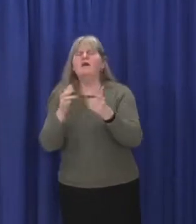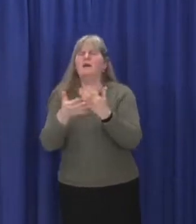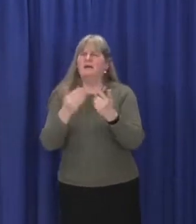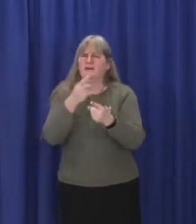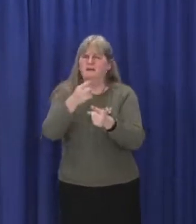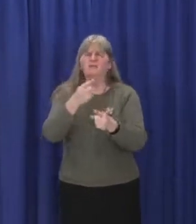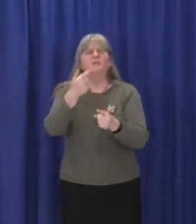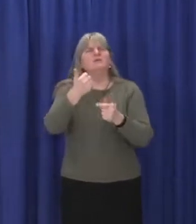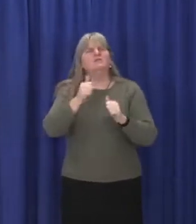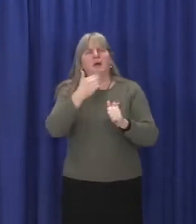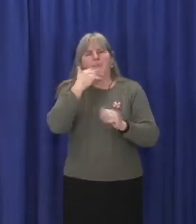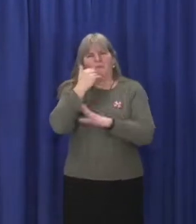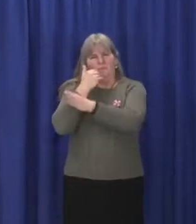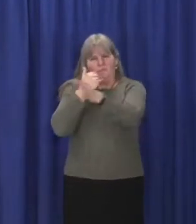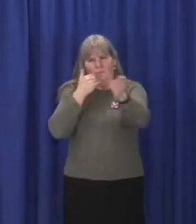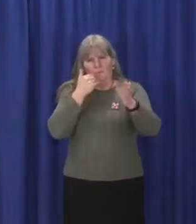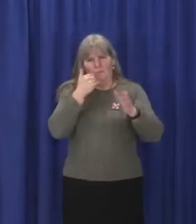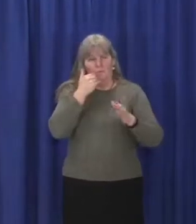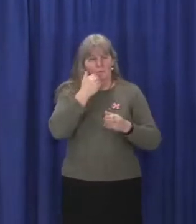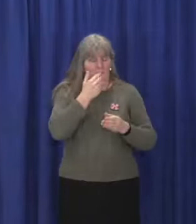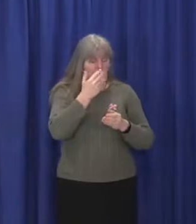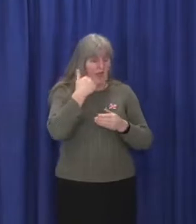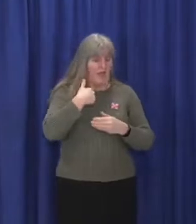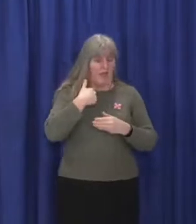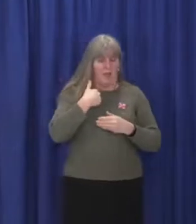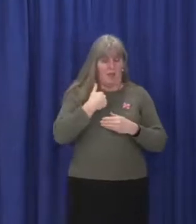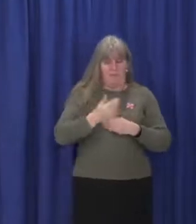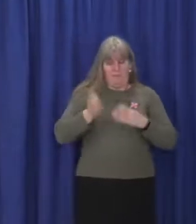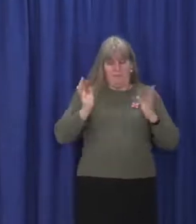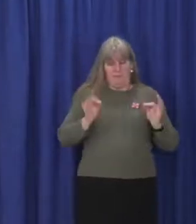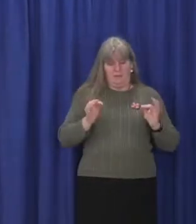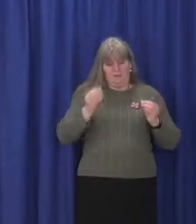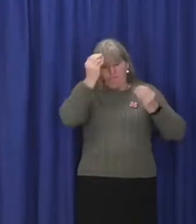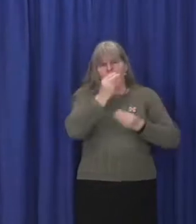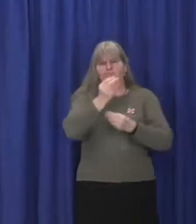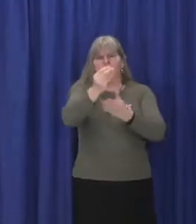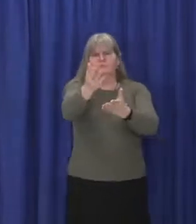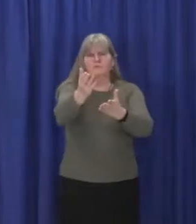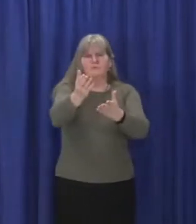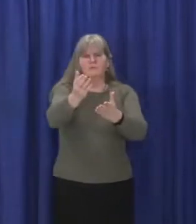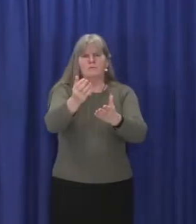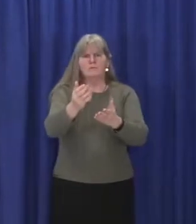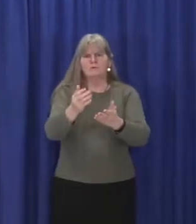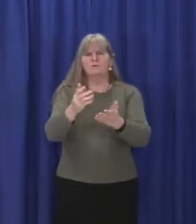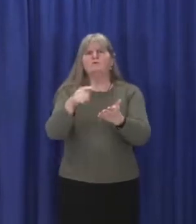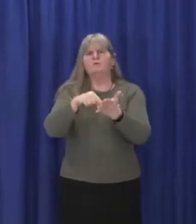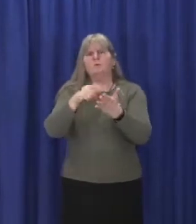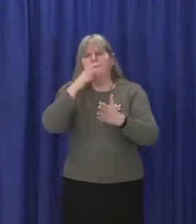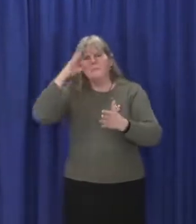to share updates with families and school staff as quick as possible.